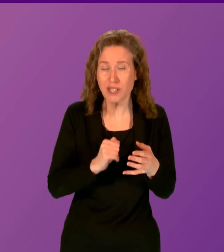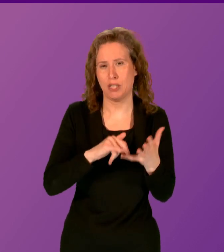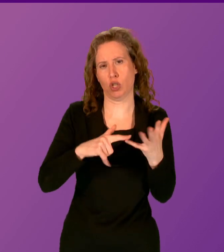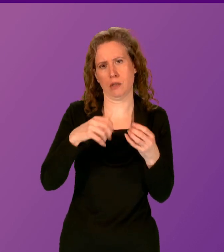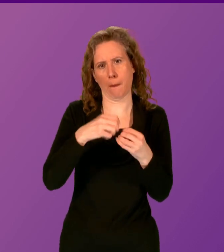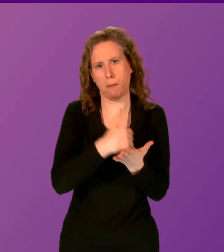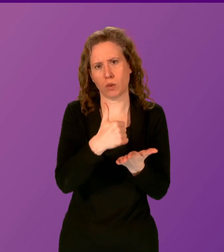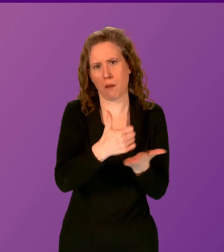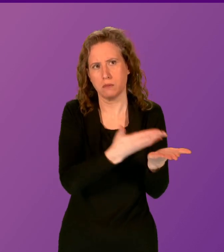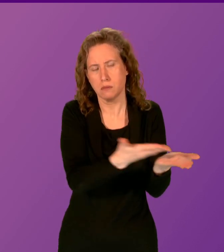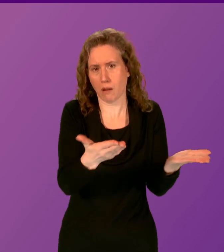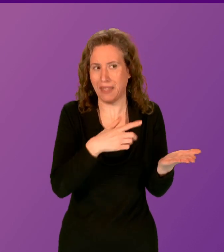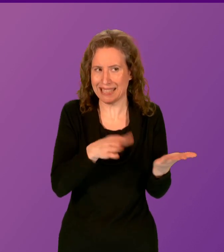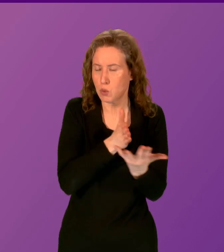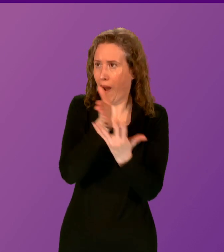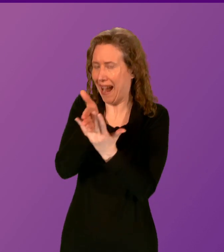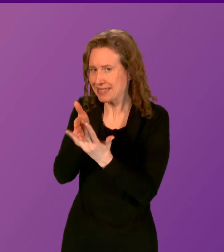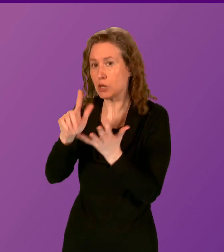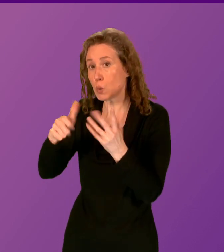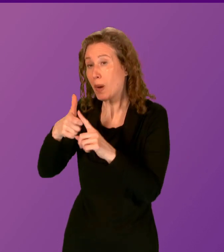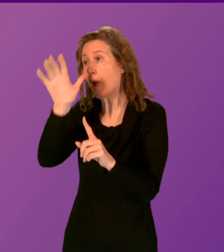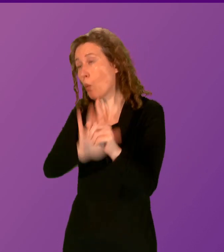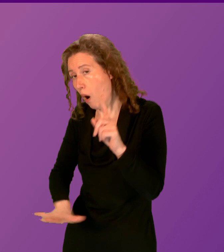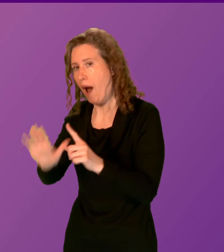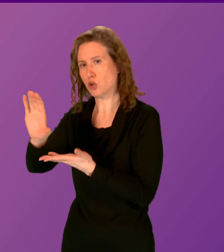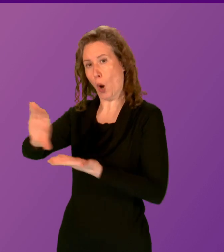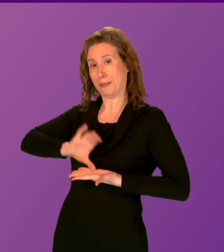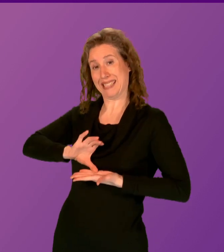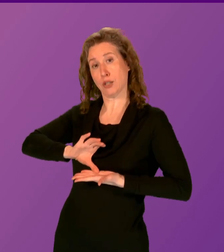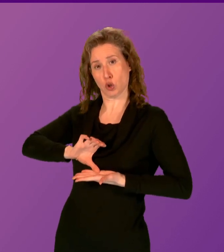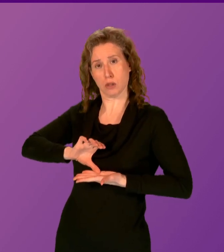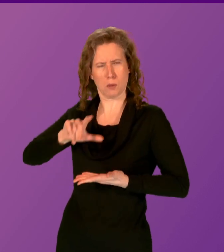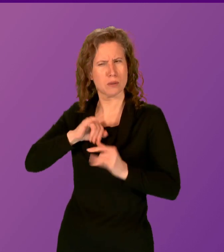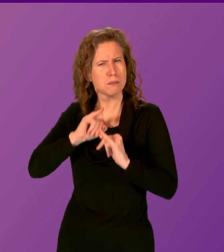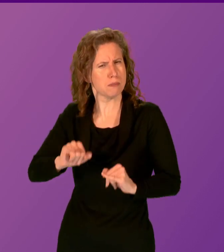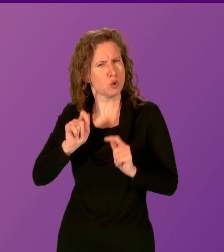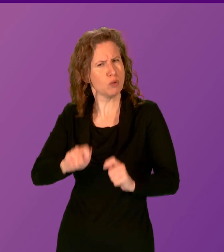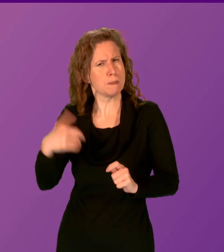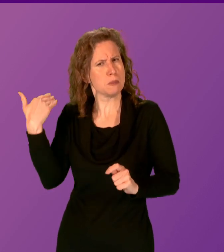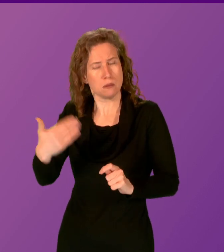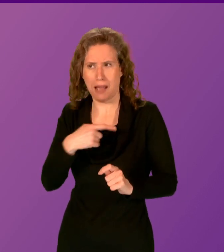being able to access the UK-wide compensation and payment that they are overdue.